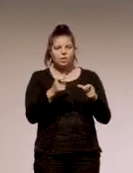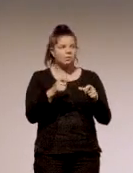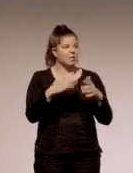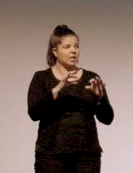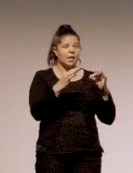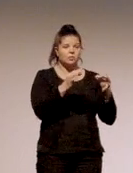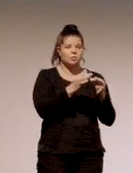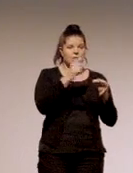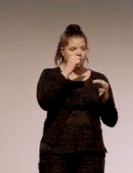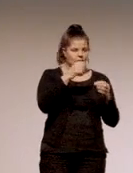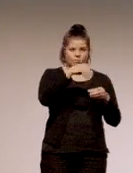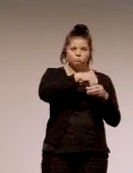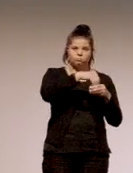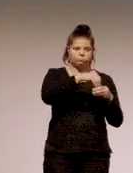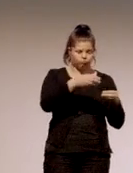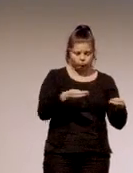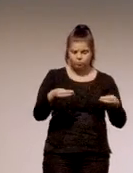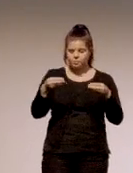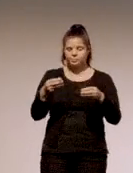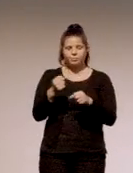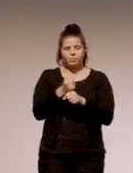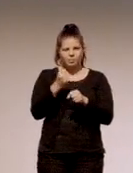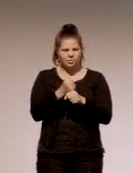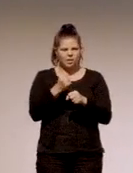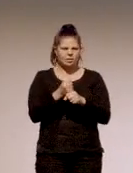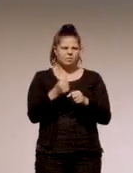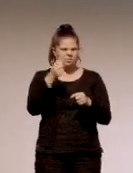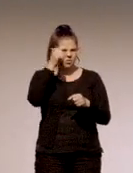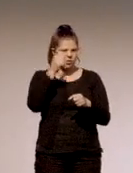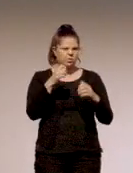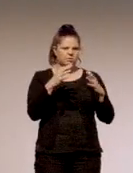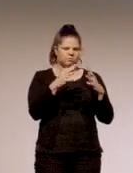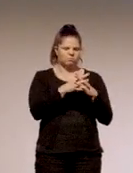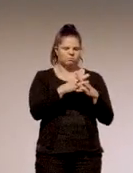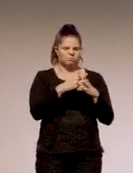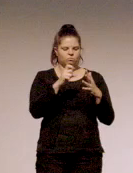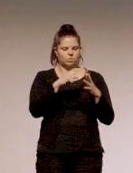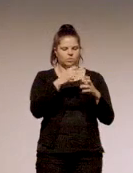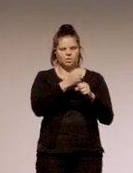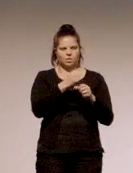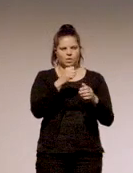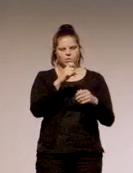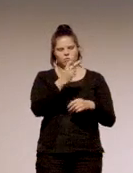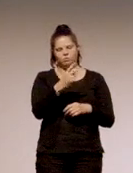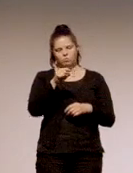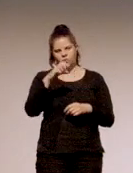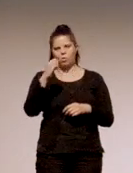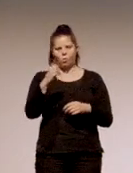create a design, know that it's actually WCAG 2.0 AA certified by default, implement their content and be accessible straight